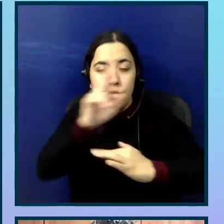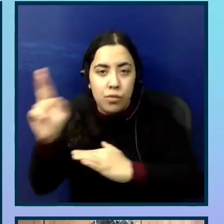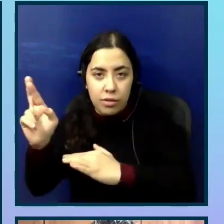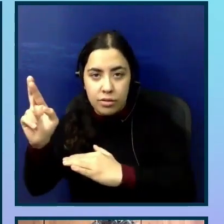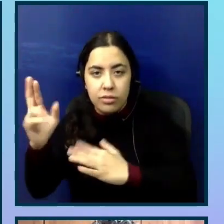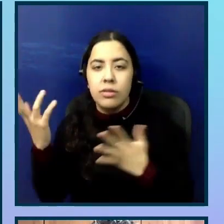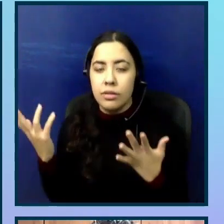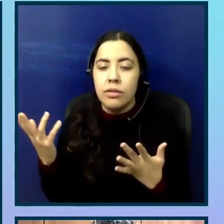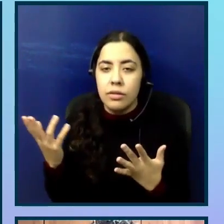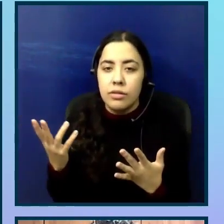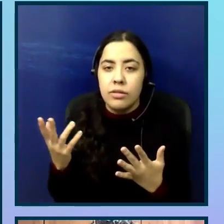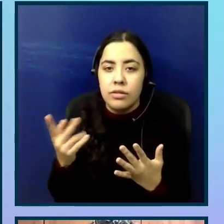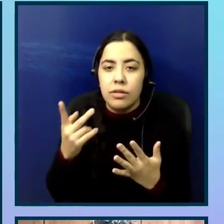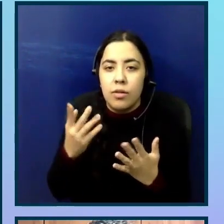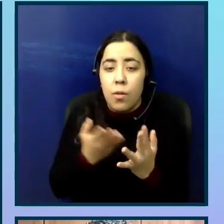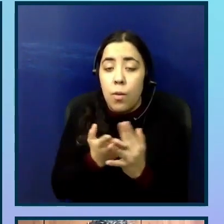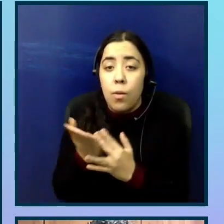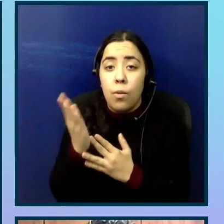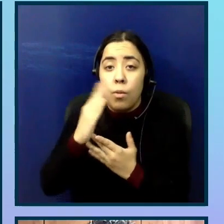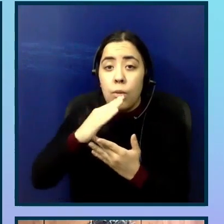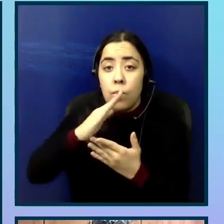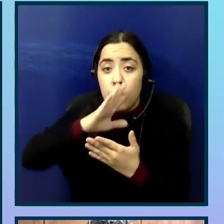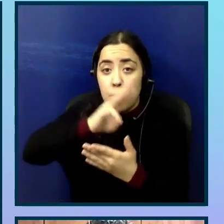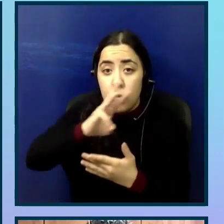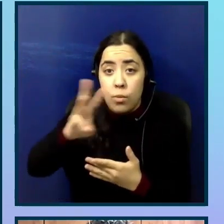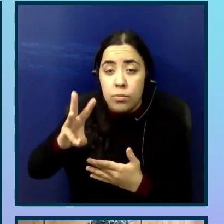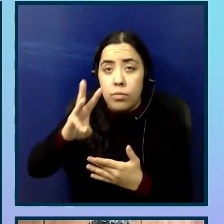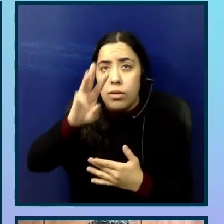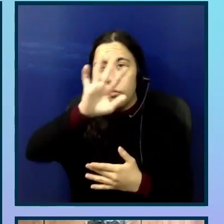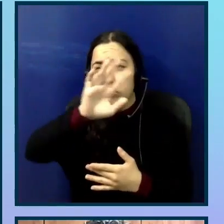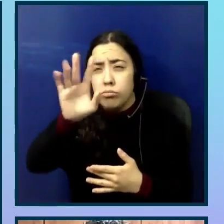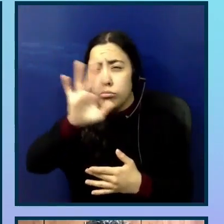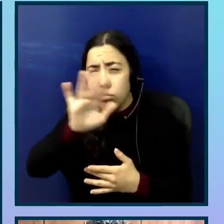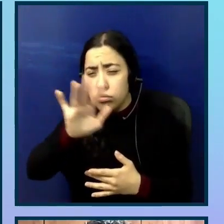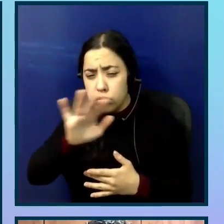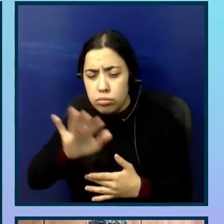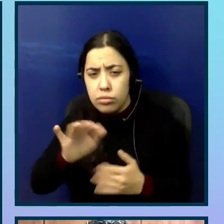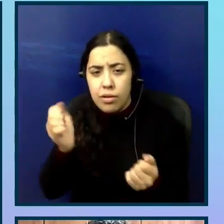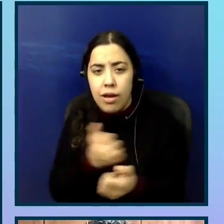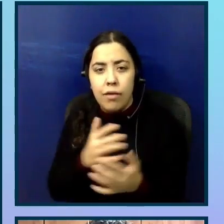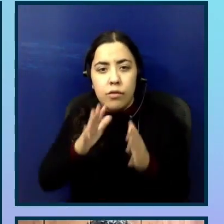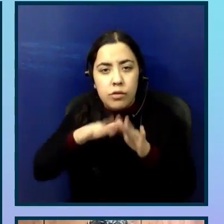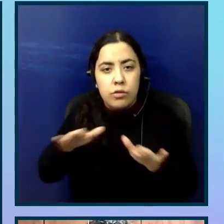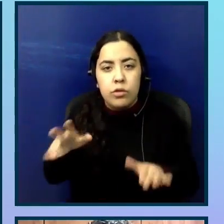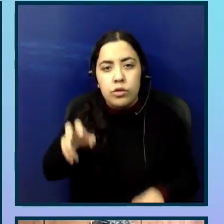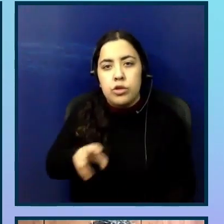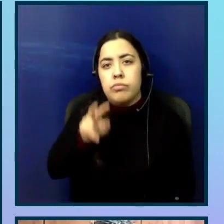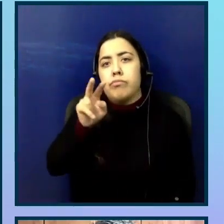And this is really important for the kids to see the text and to see it be read the correct way.